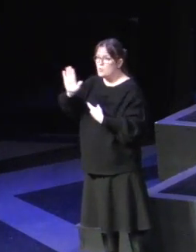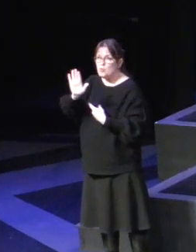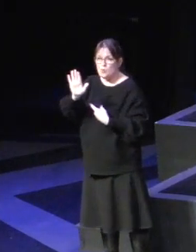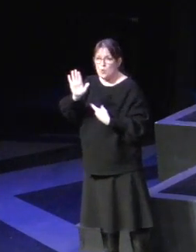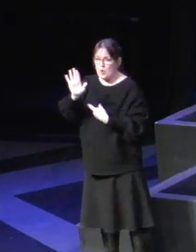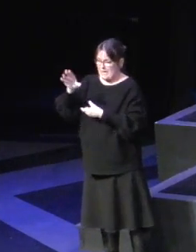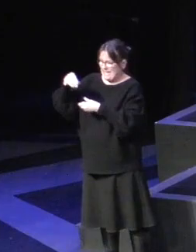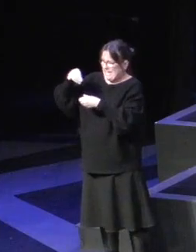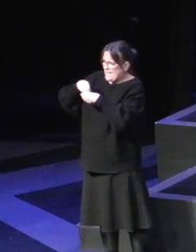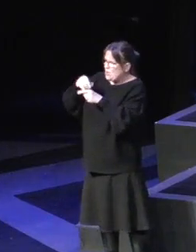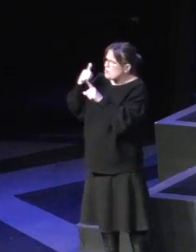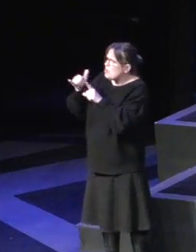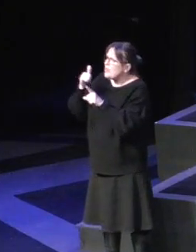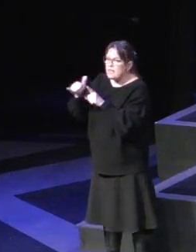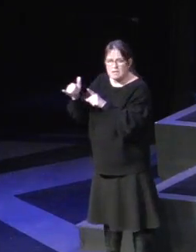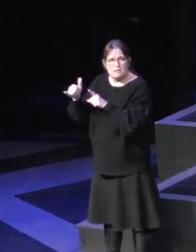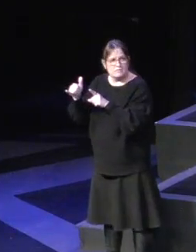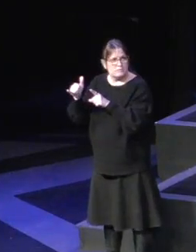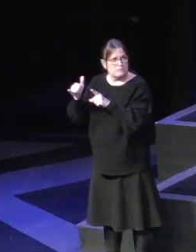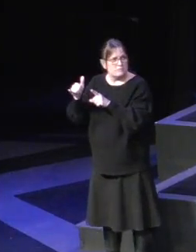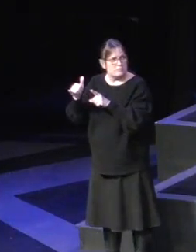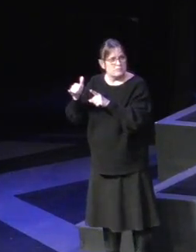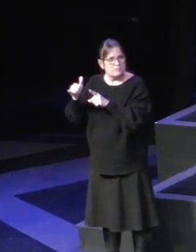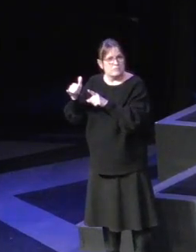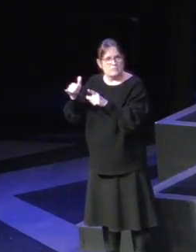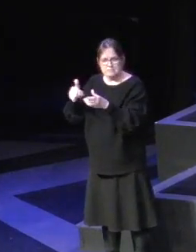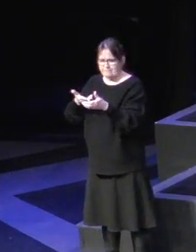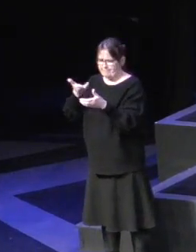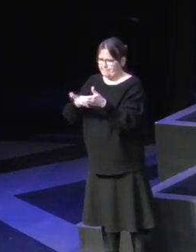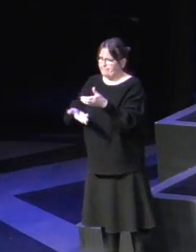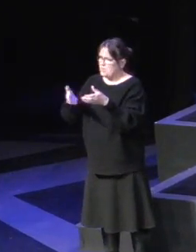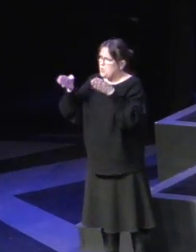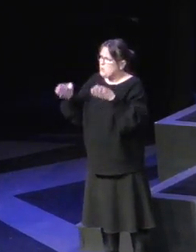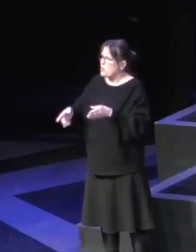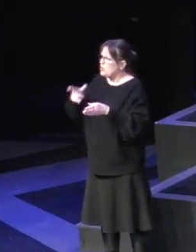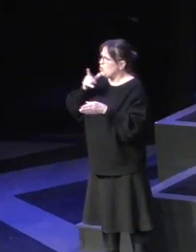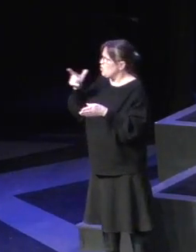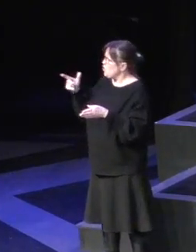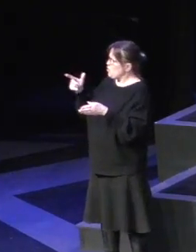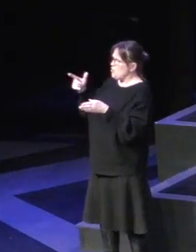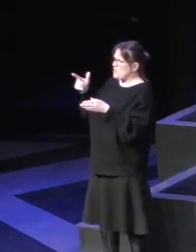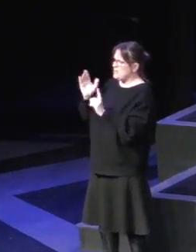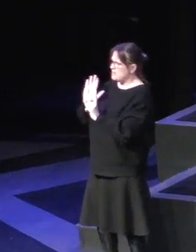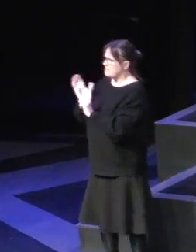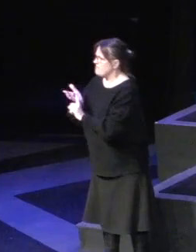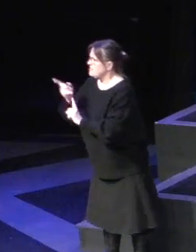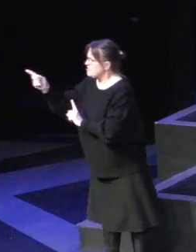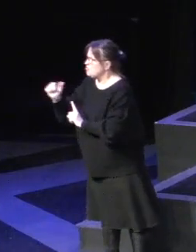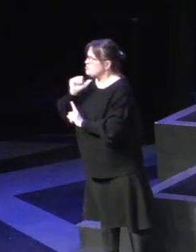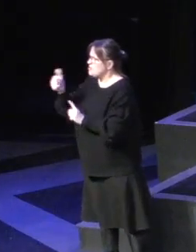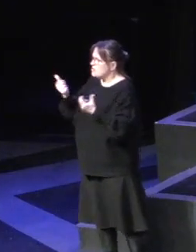in a braly, to the person who intimidates you and talks you out of doing big things in life.